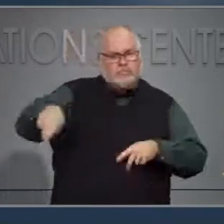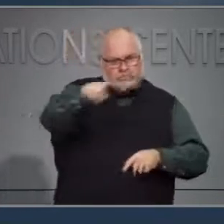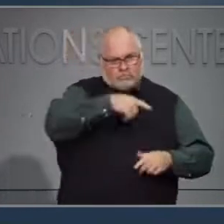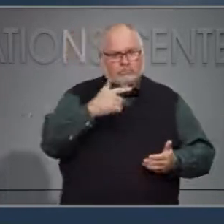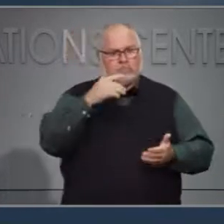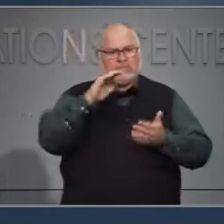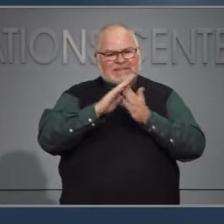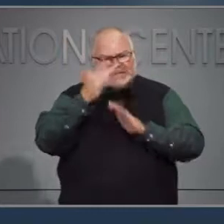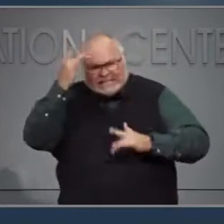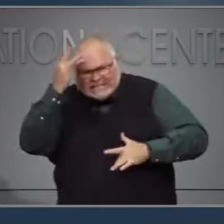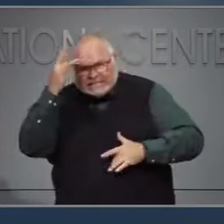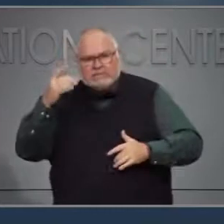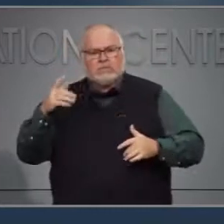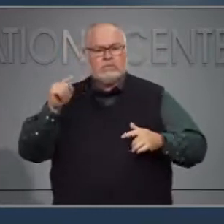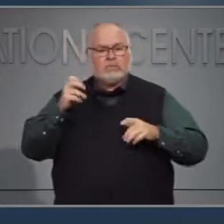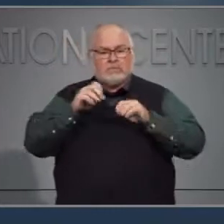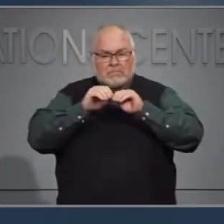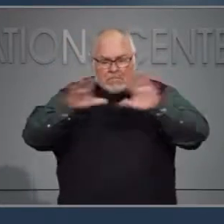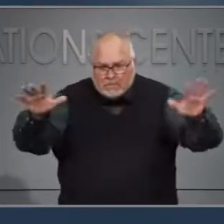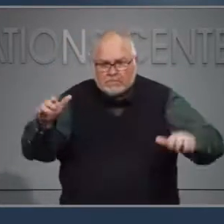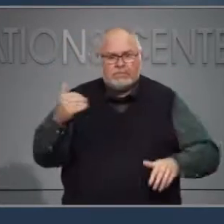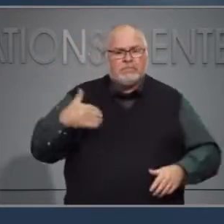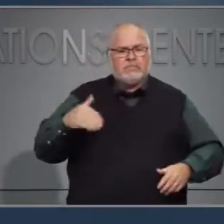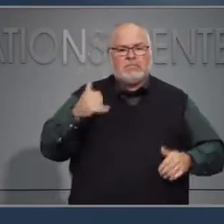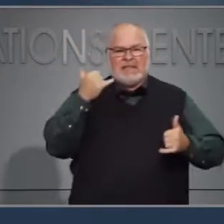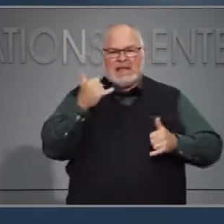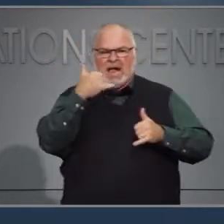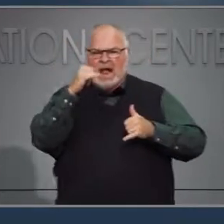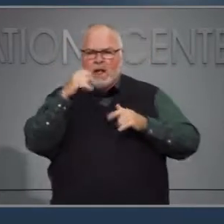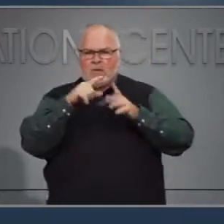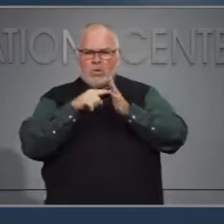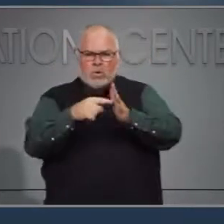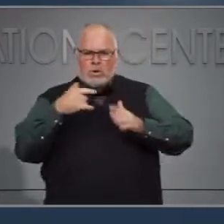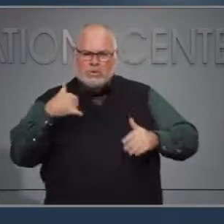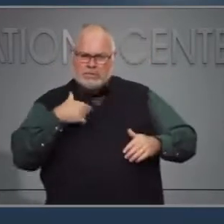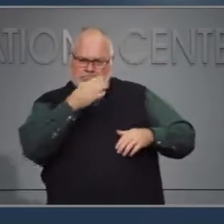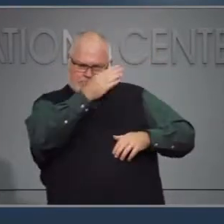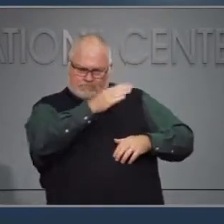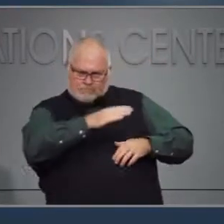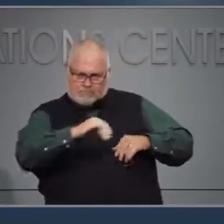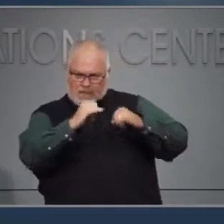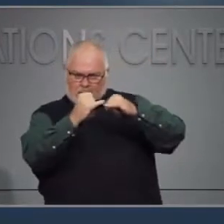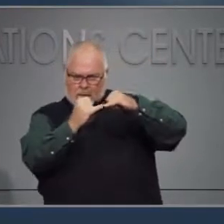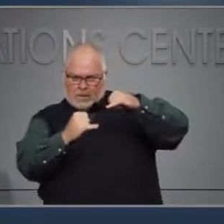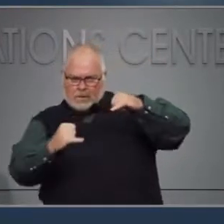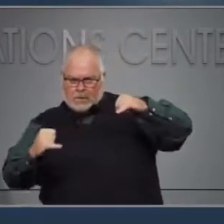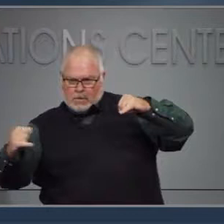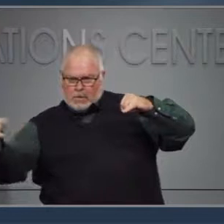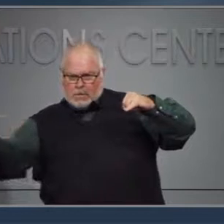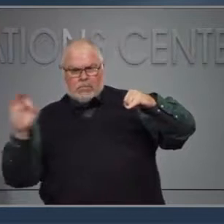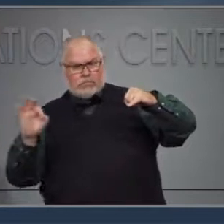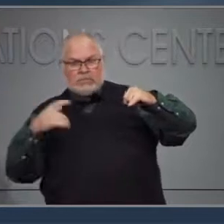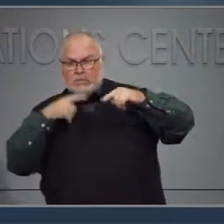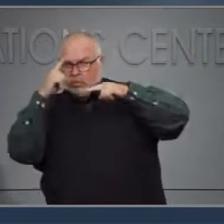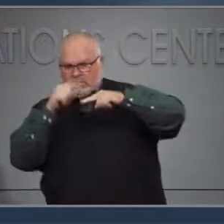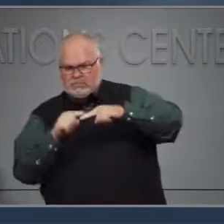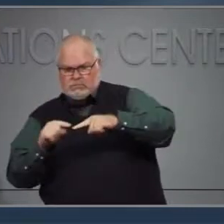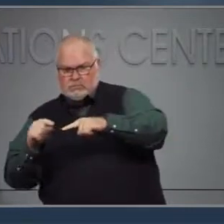THERE ARE FEWER NURSING HOME RESIDENTS GETTING SICK WHEN THERE IS AN OUTBREAK. YELLOW LINES SHOW THE DOWNWARD TREND.